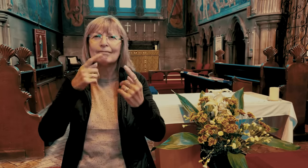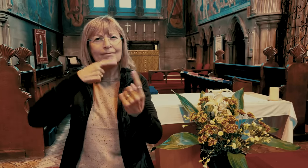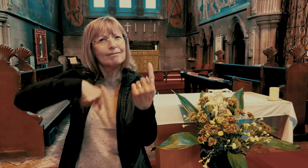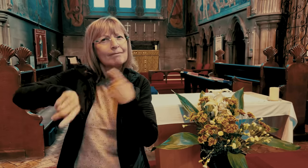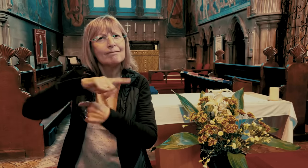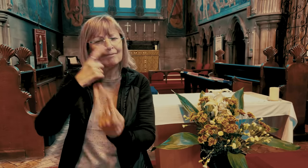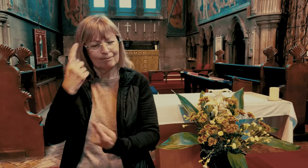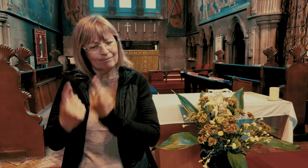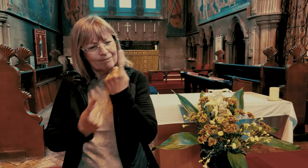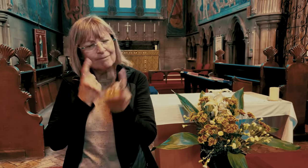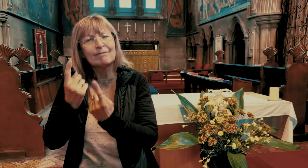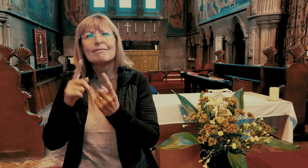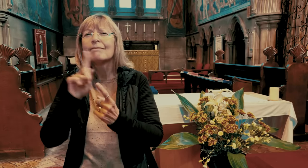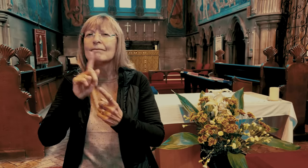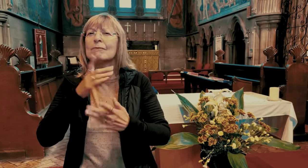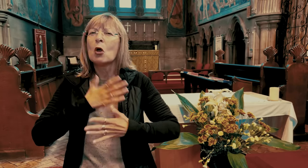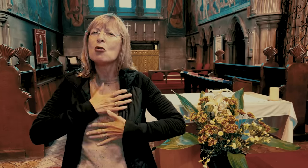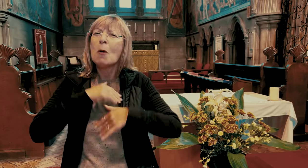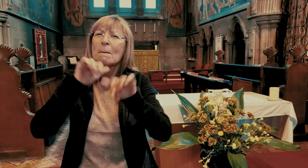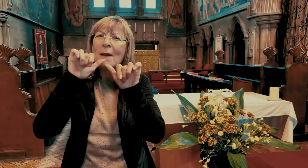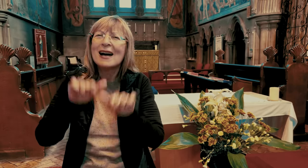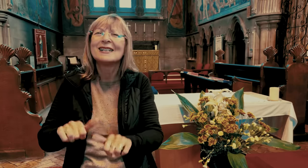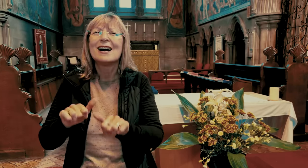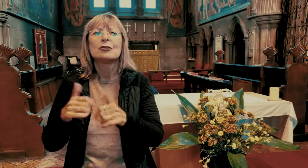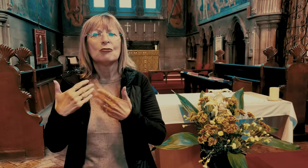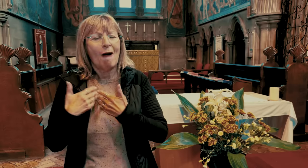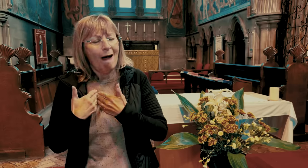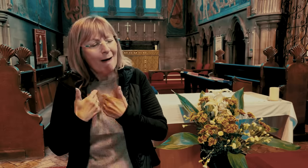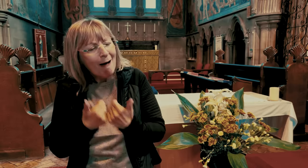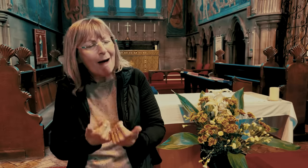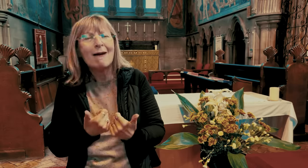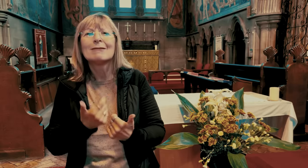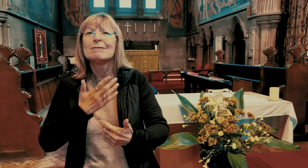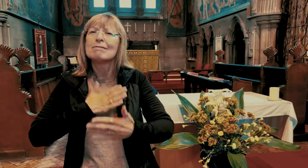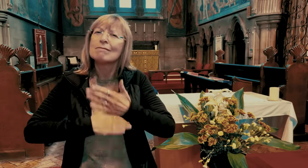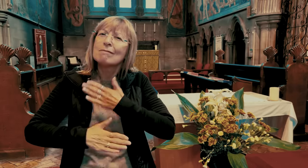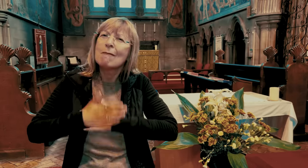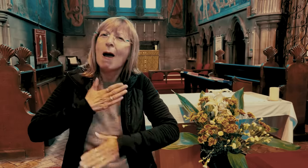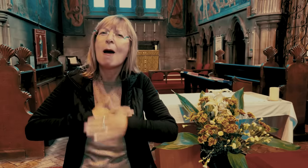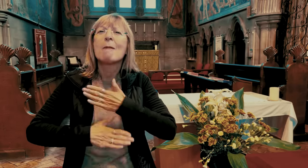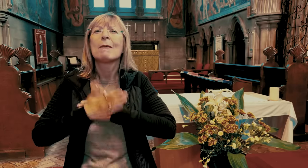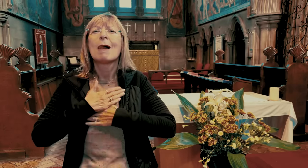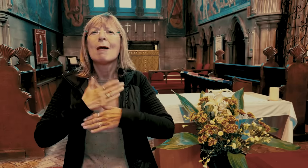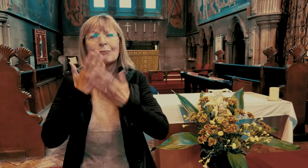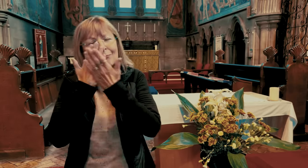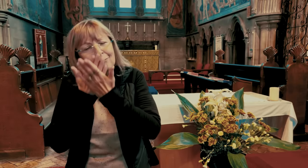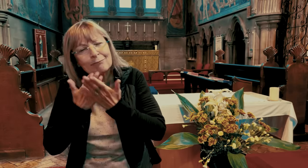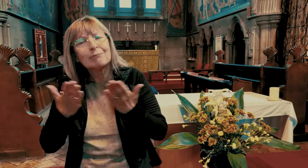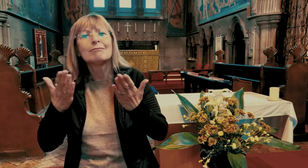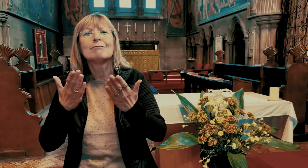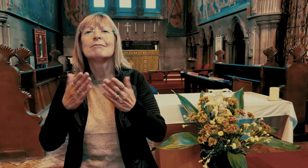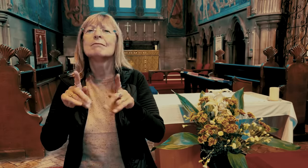clothe yourselves with compassion, kindness, humility, meekness and patience.